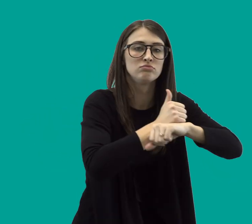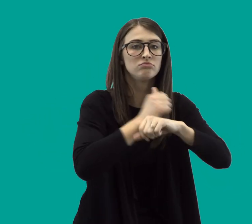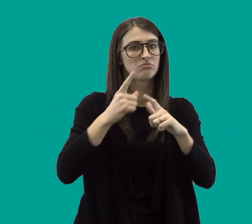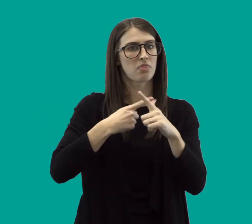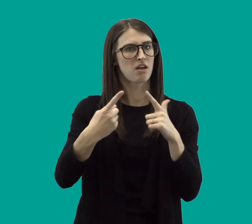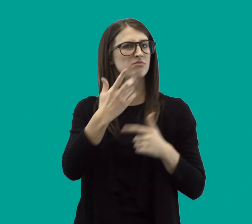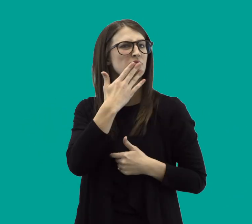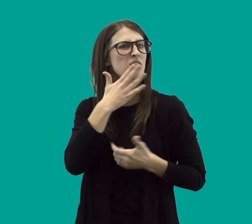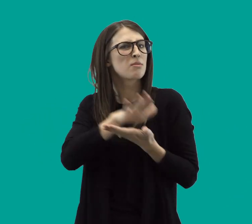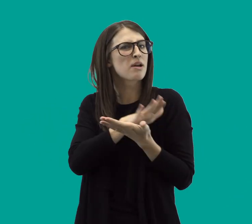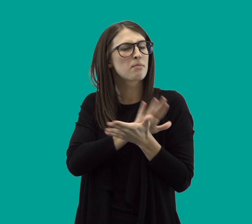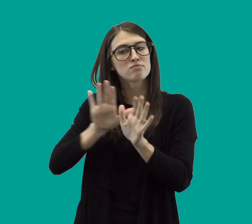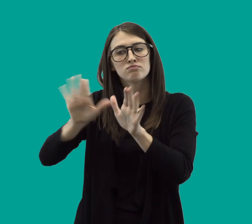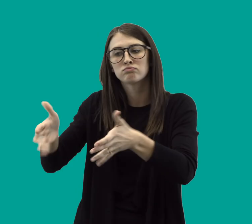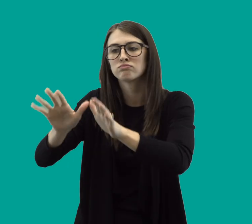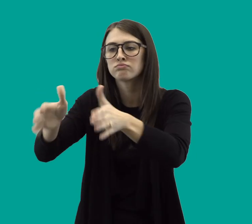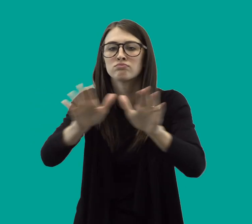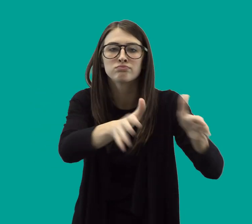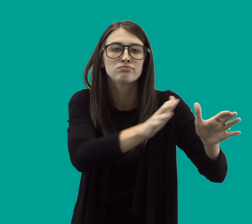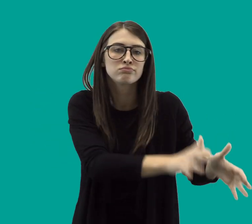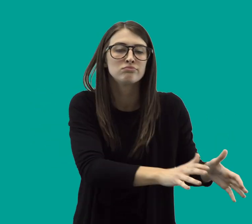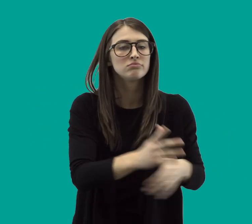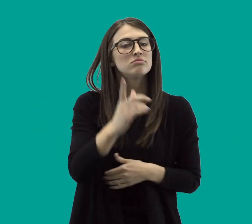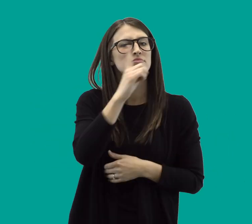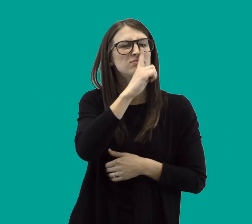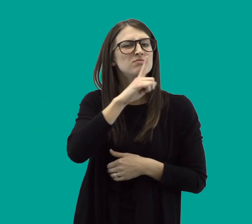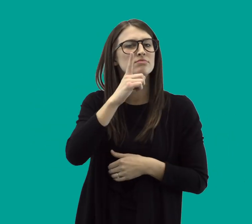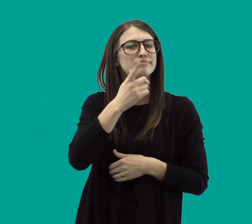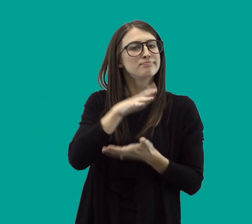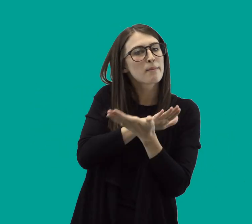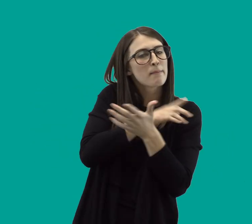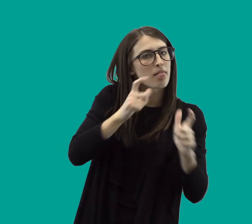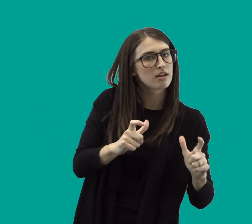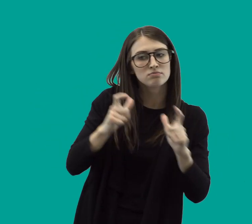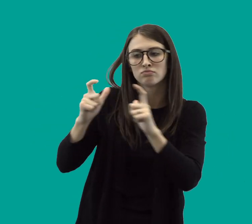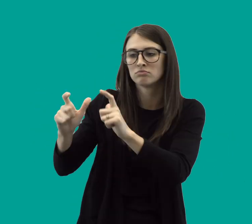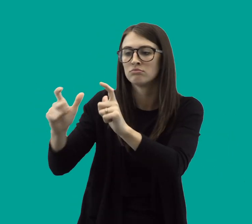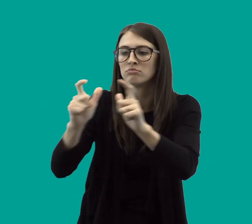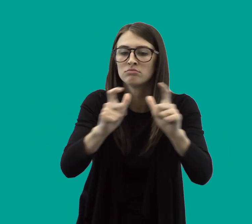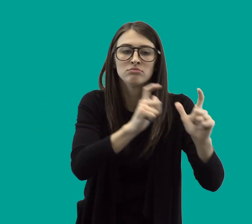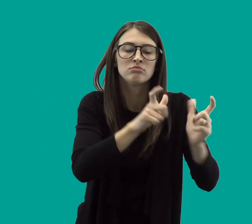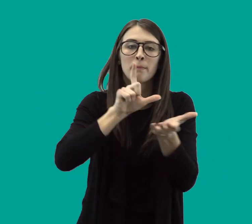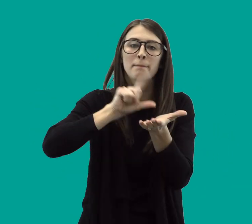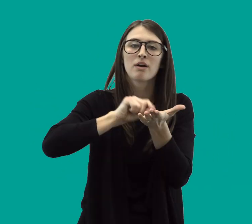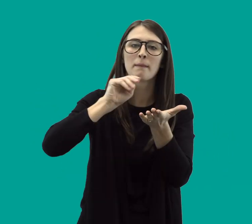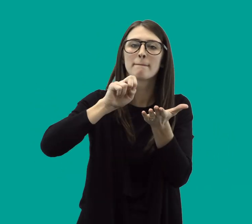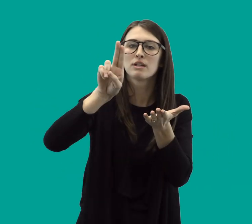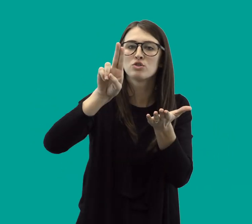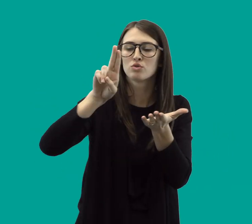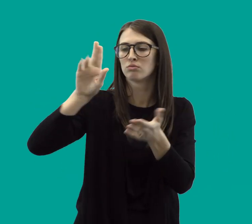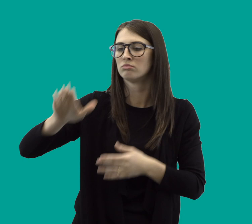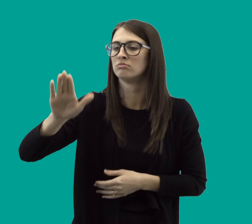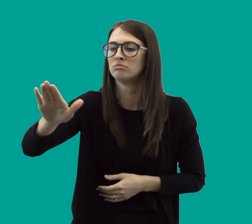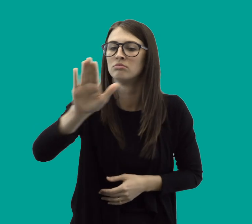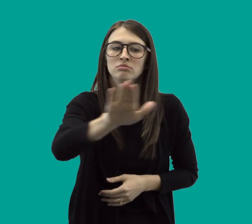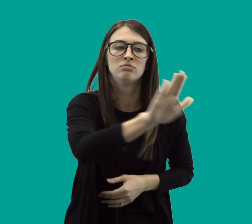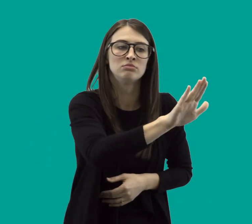Tables are set up around the classroom with tablecloths, paper plates, and menus on each table